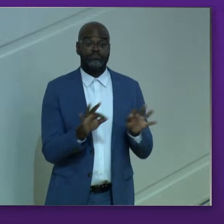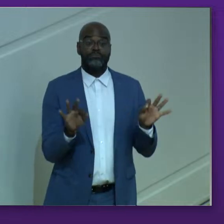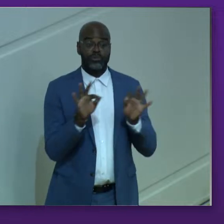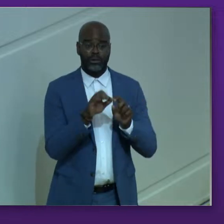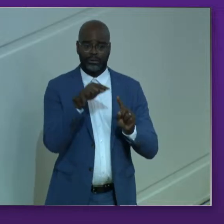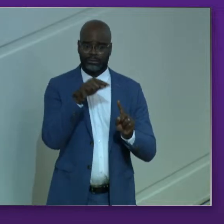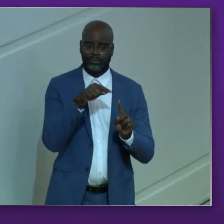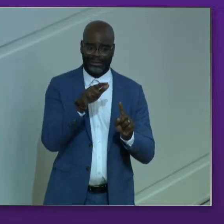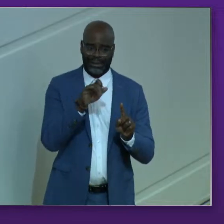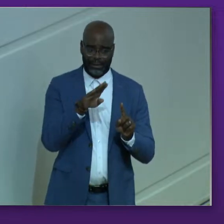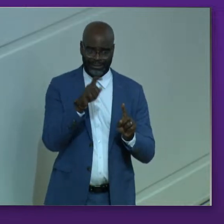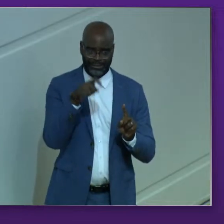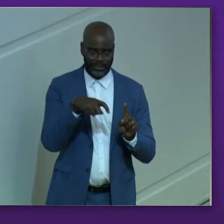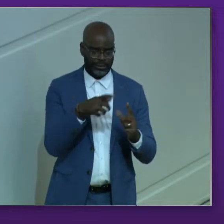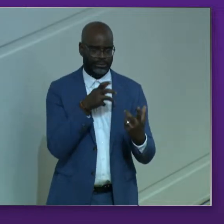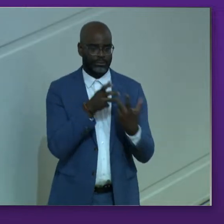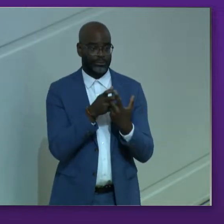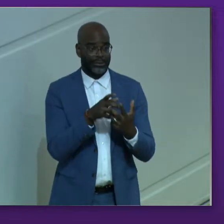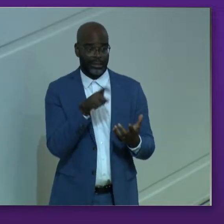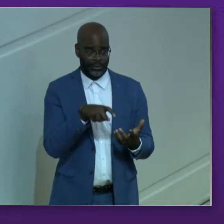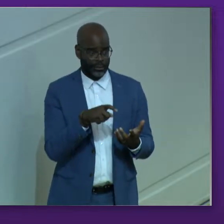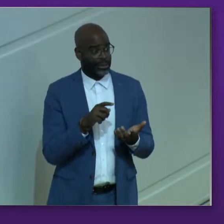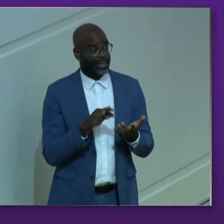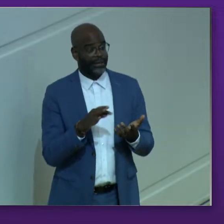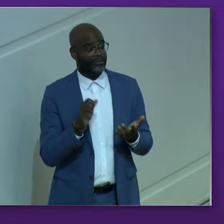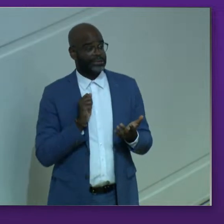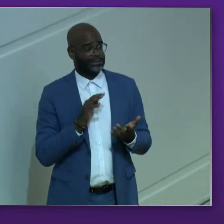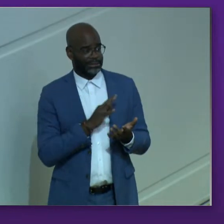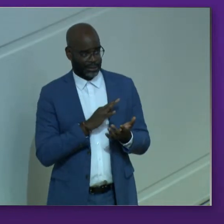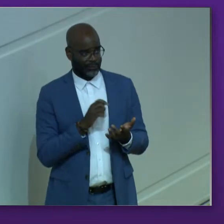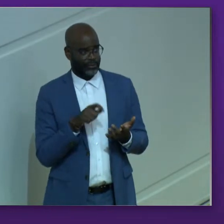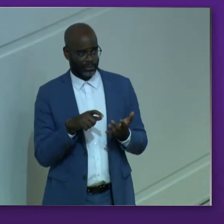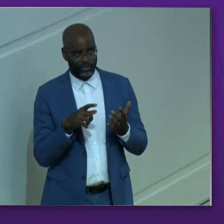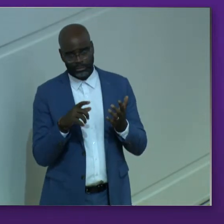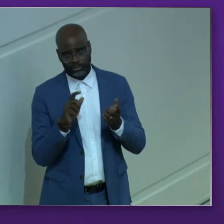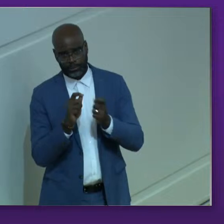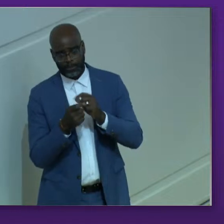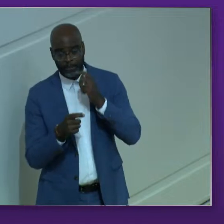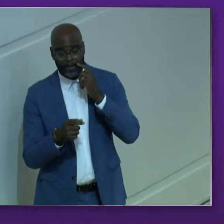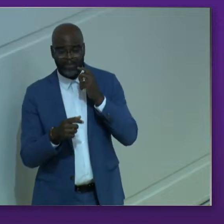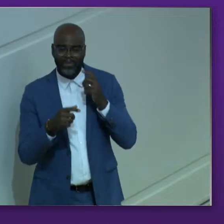TREATING MANAGEMENT PROBLEM SOLVING HE CONSISTENTLY ENSURES